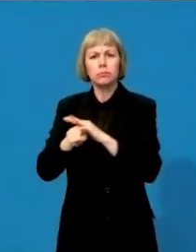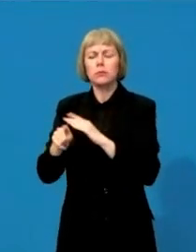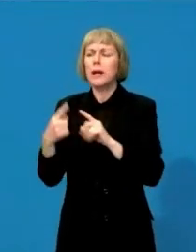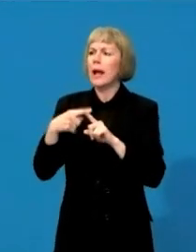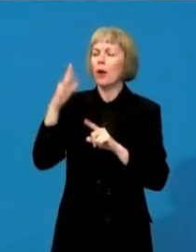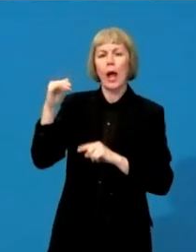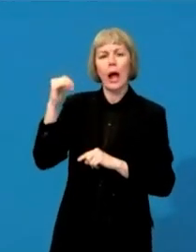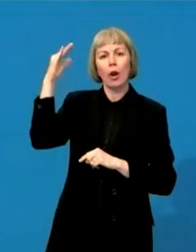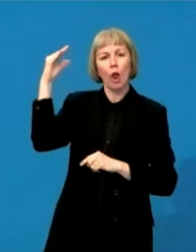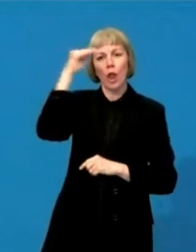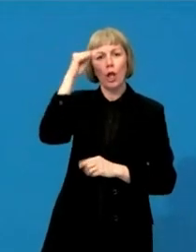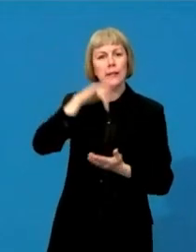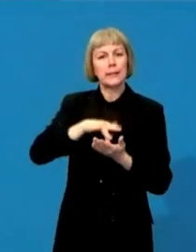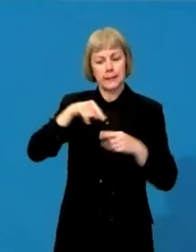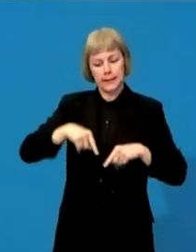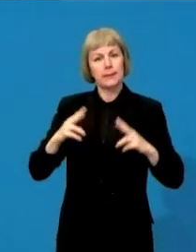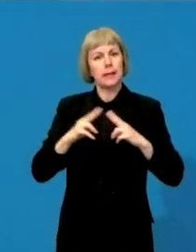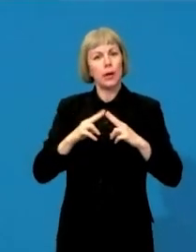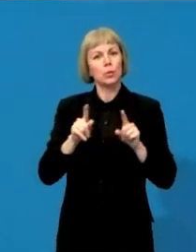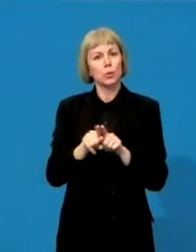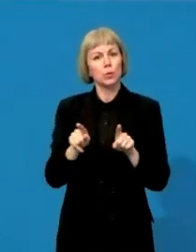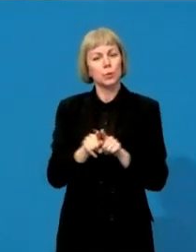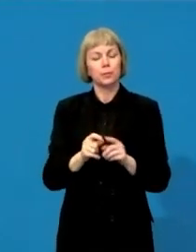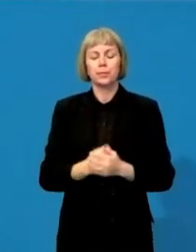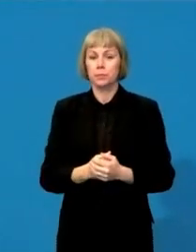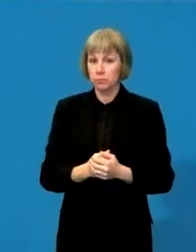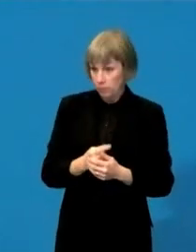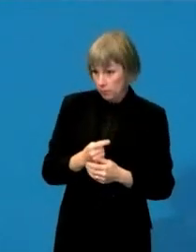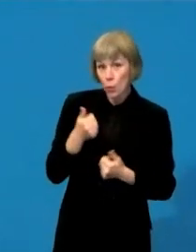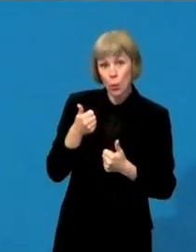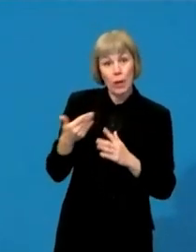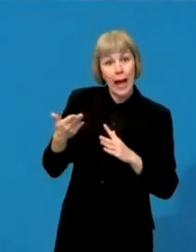And are they places that are easily accessible in community?